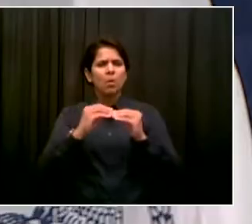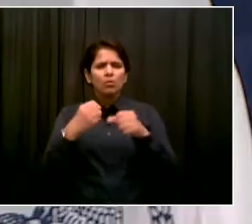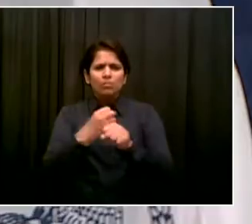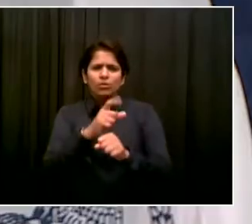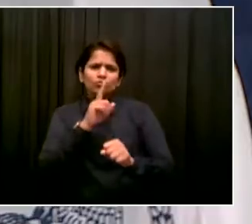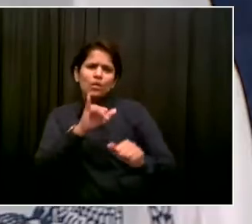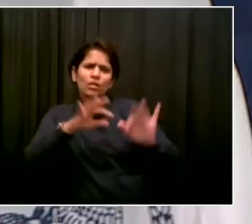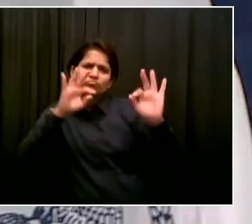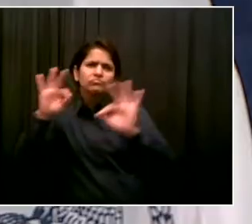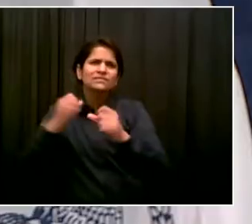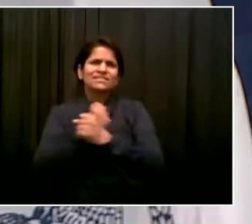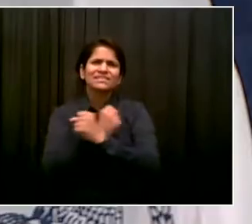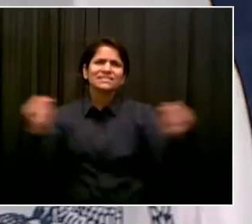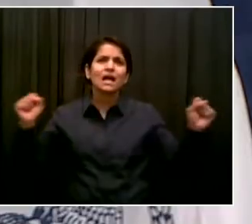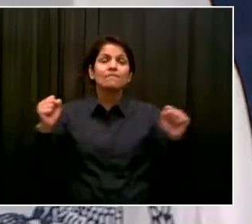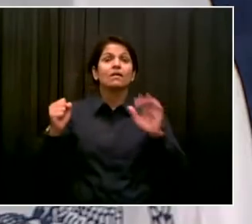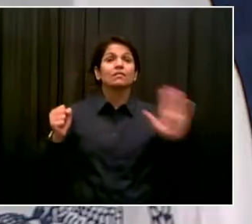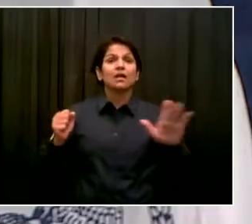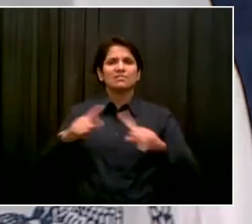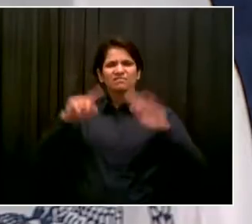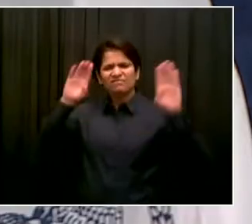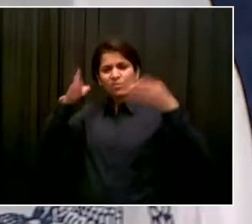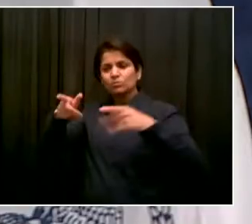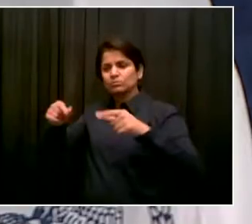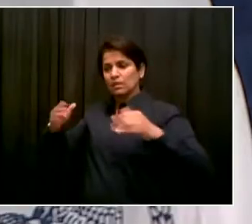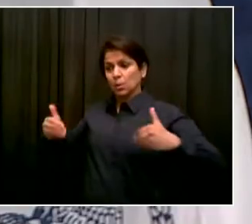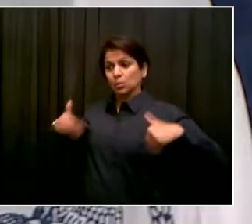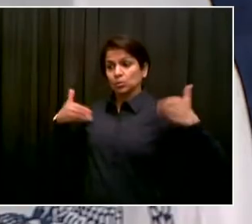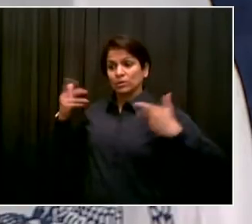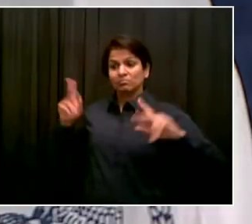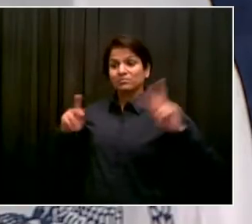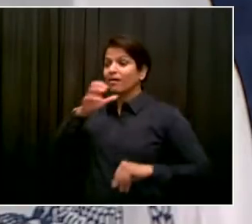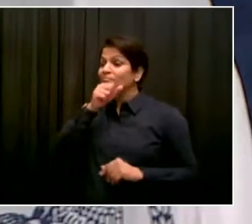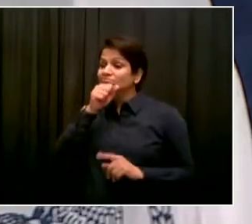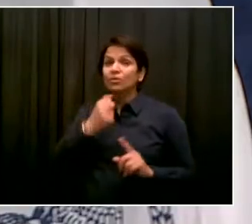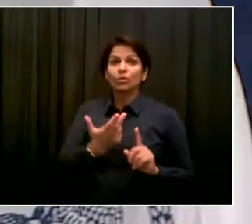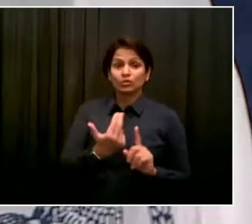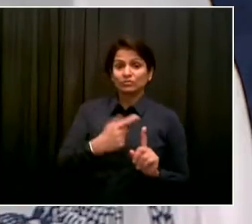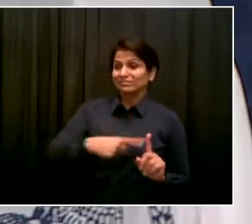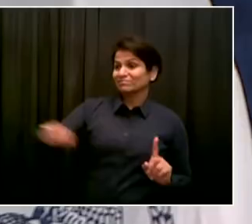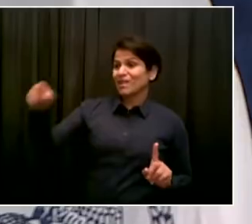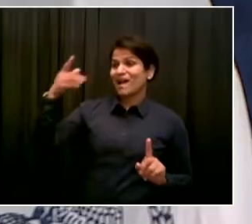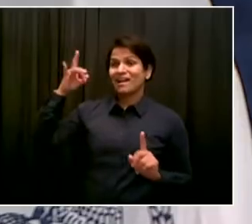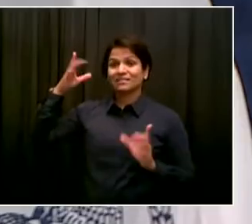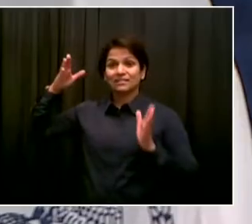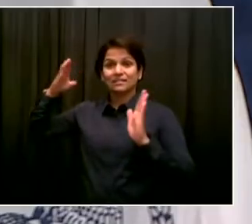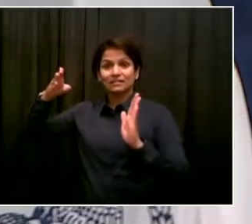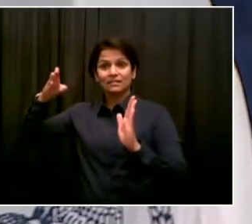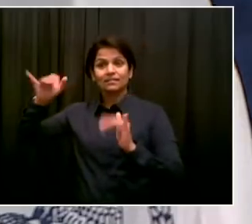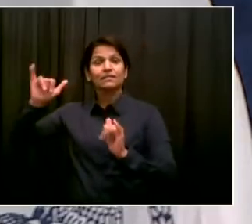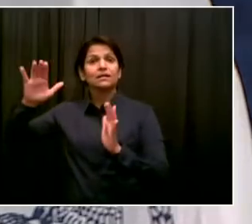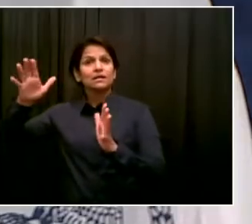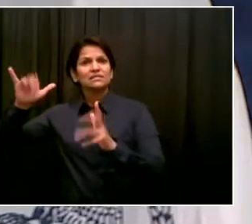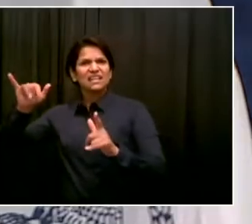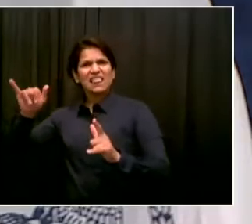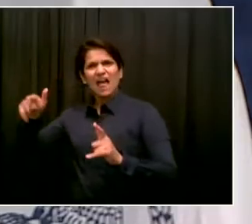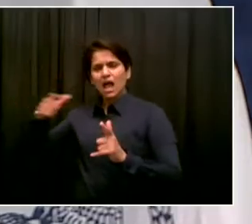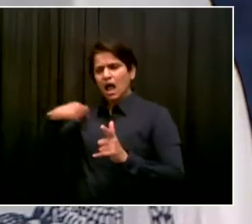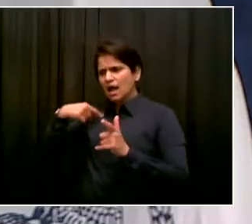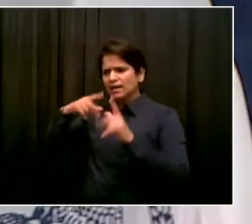THESE INITIATIVES FOR SAFETY, I KNOW A LOT OF THEM SEEM GEARED TOWARD YOUNG PEOPLE BUT